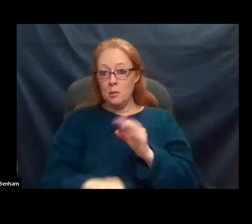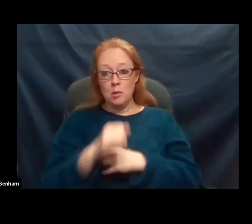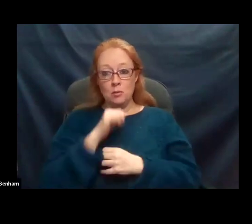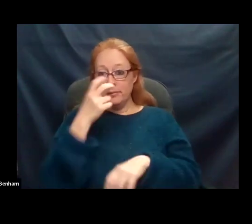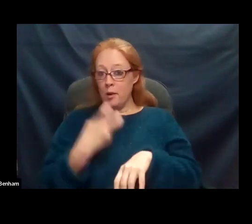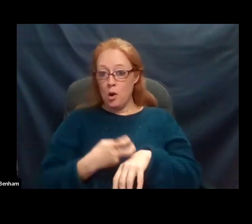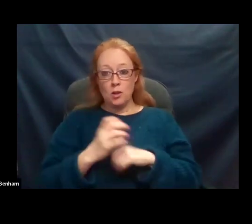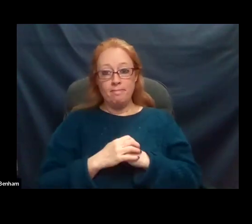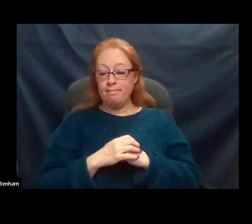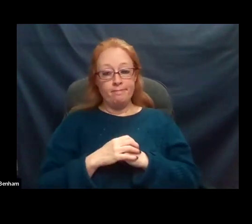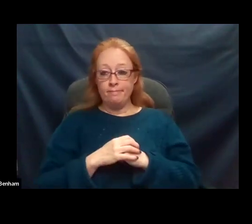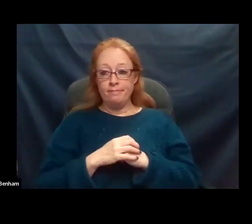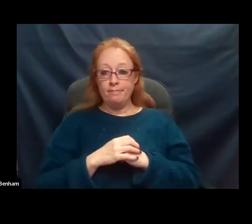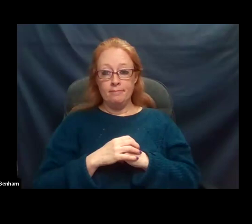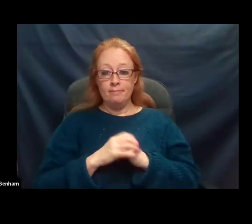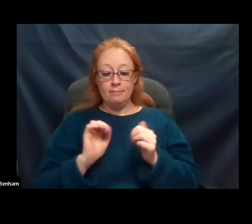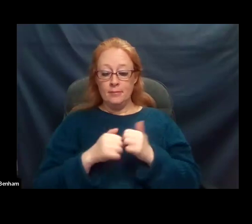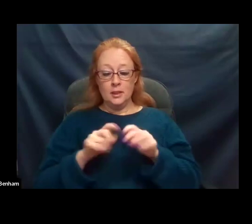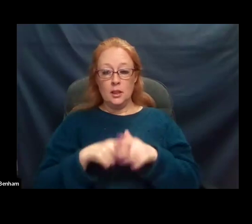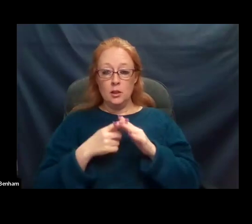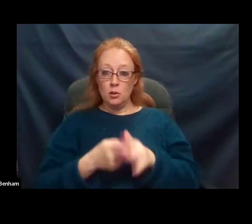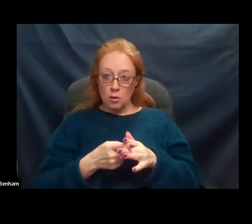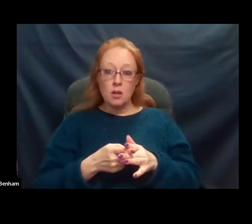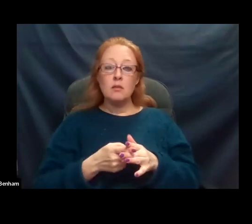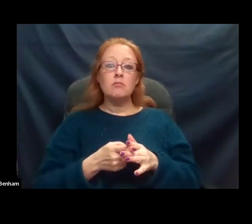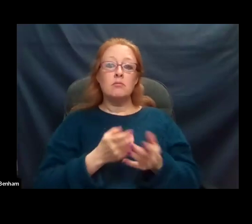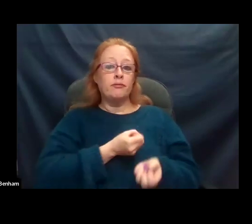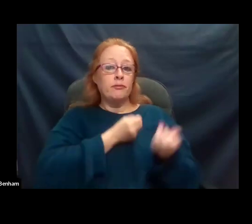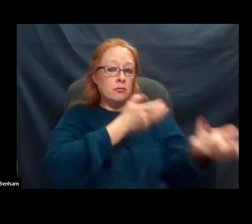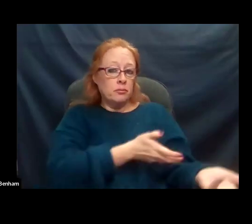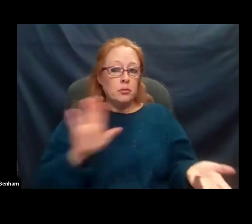It's simple.